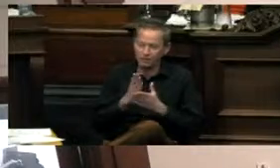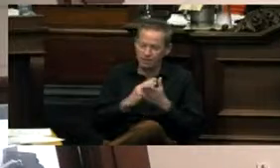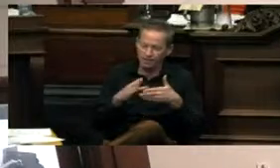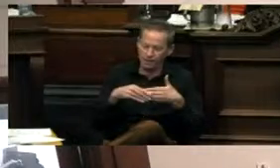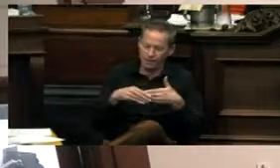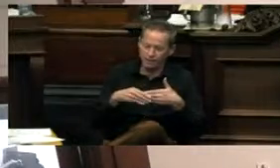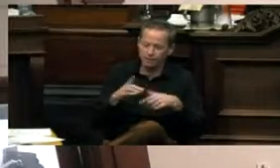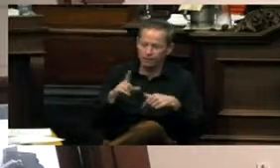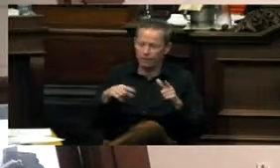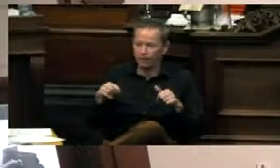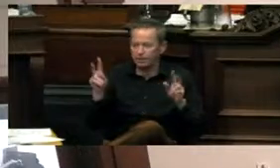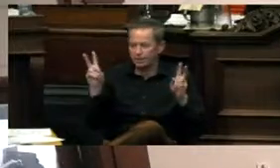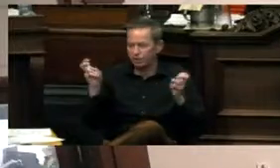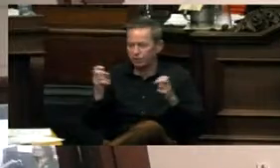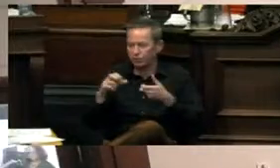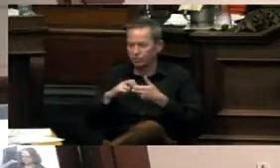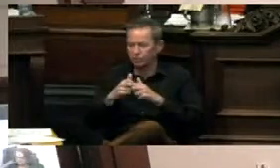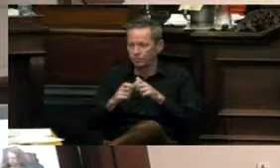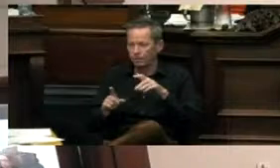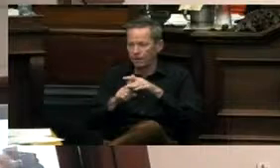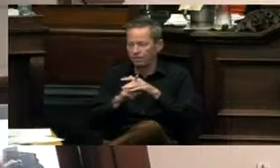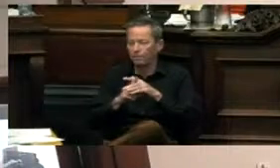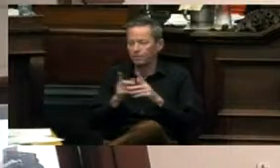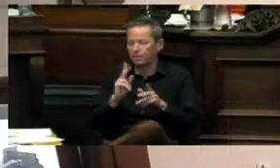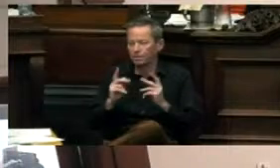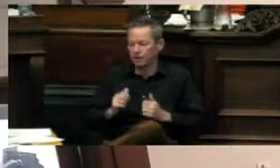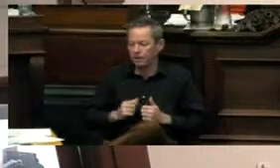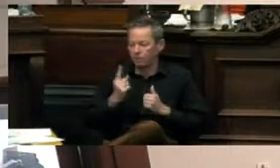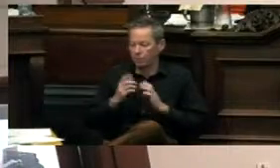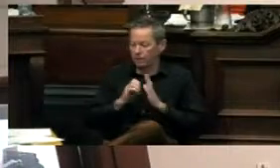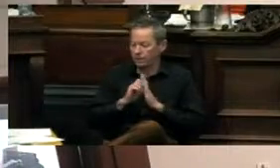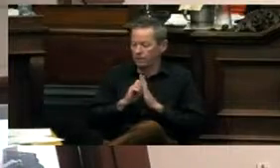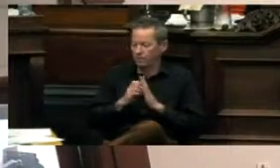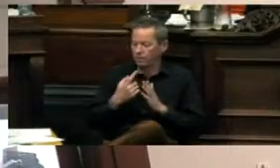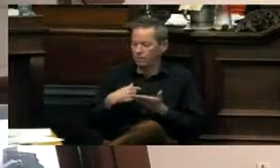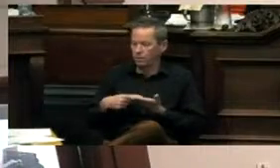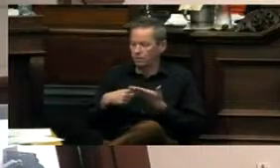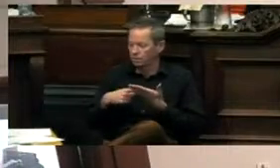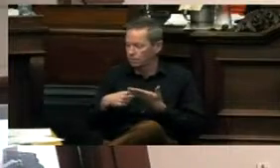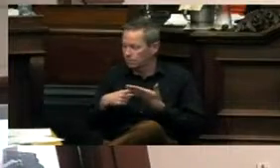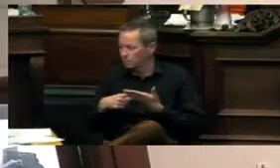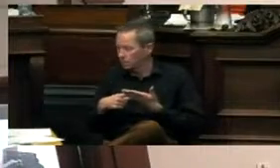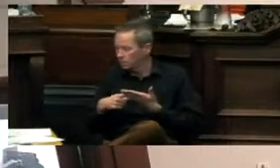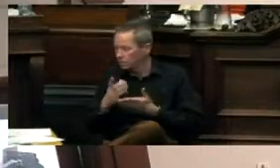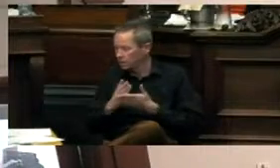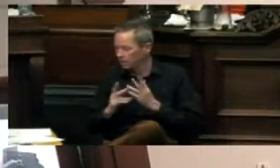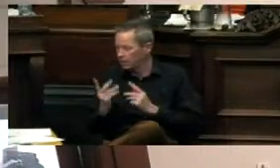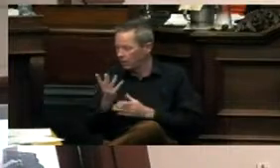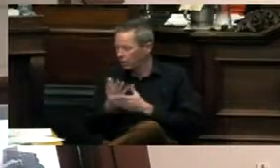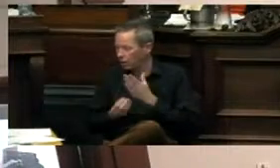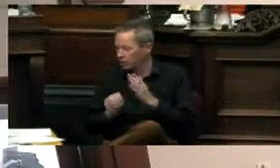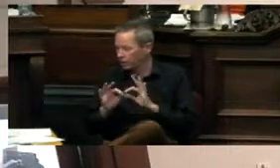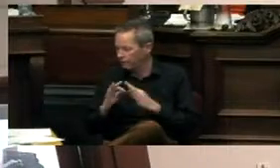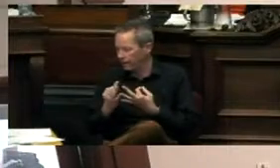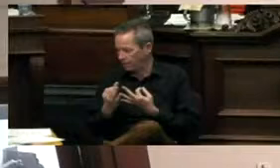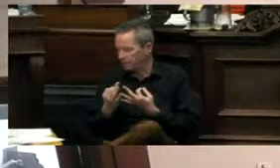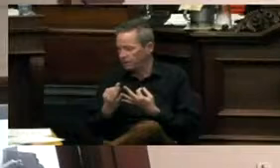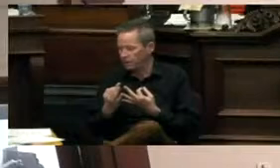understand how we create a policy that allows for some flexibility for various issues that may come up in people's